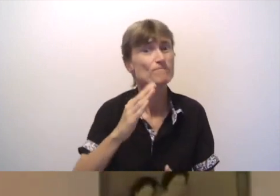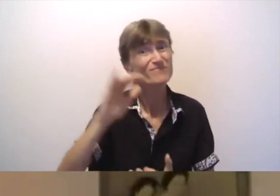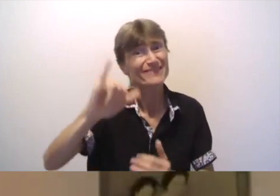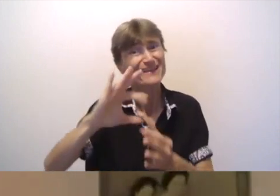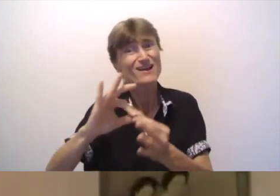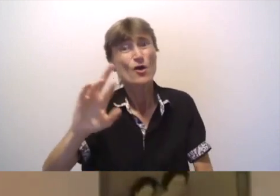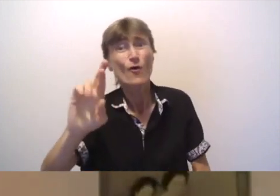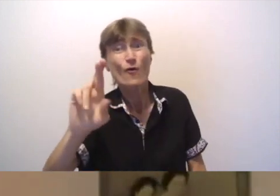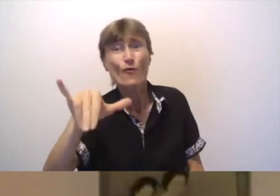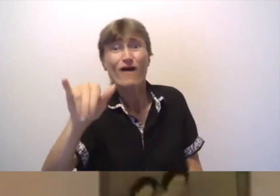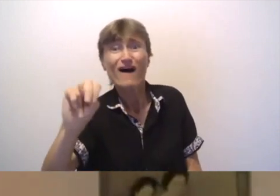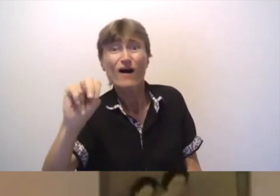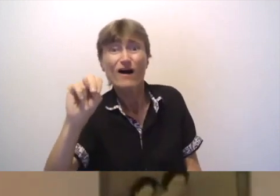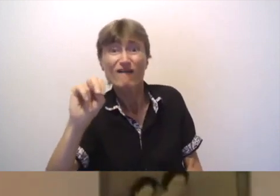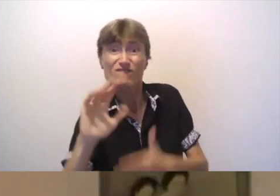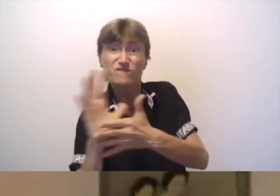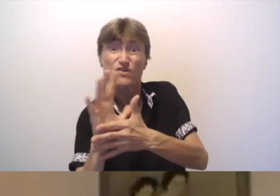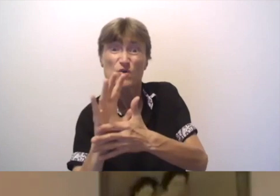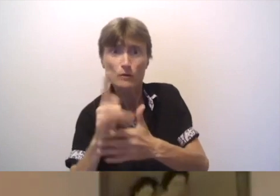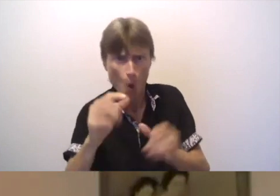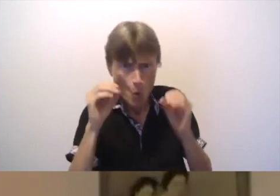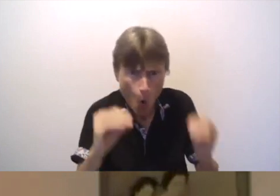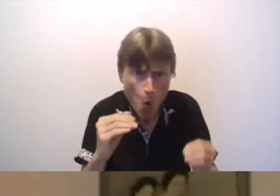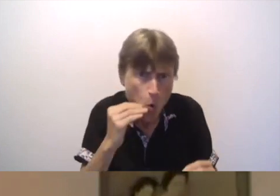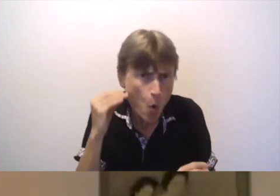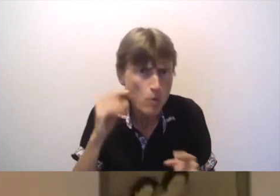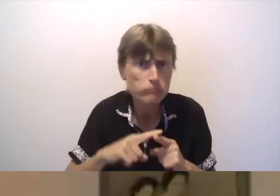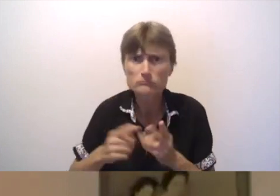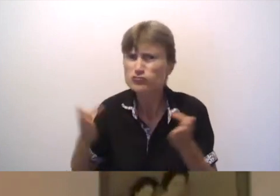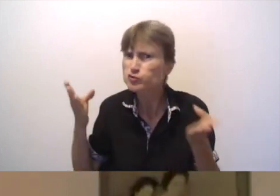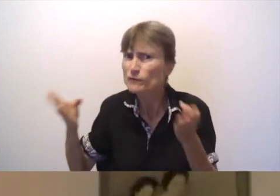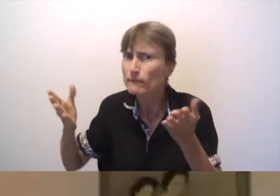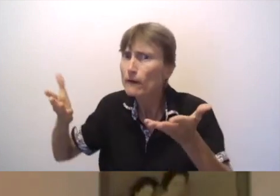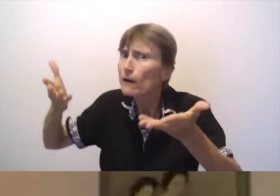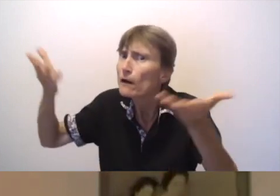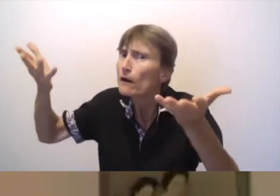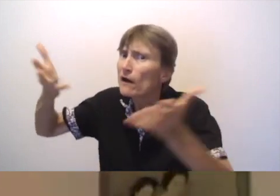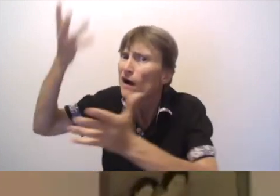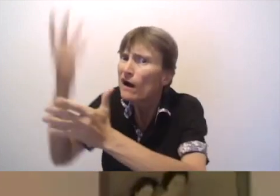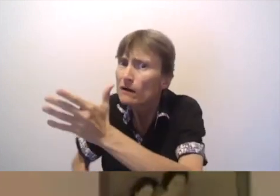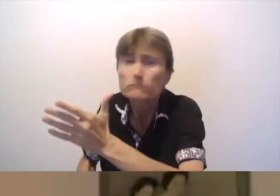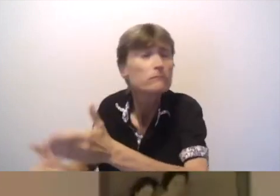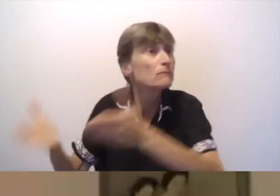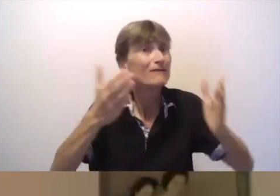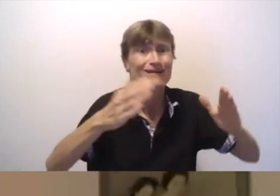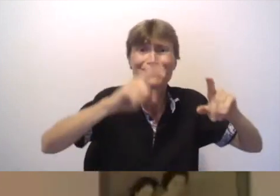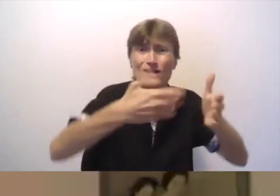about homelessness services that are needed housing that is needed all of these other services that are needed these struggles are all